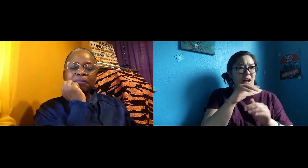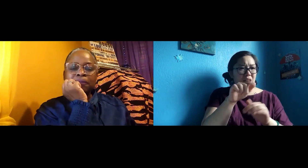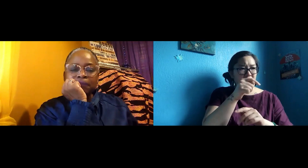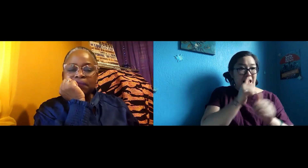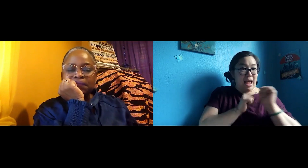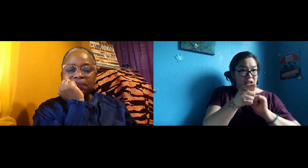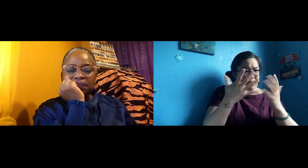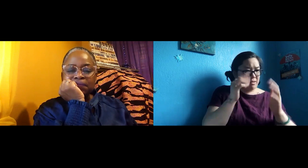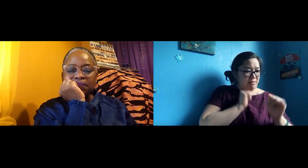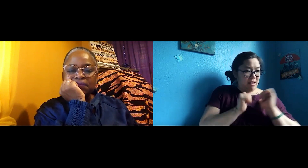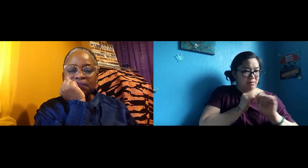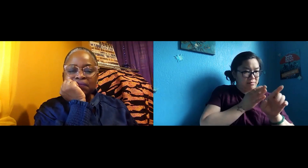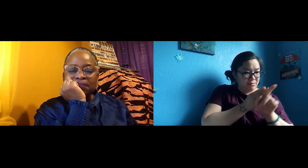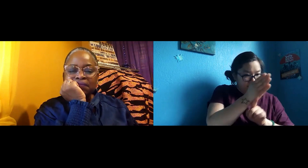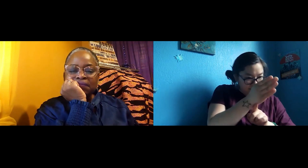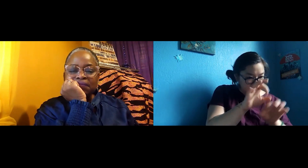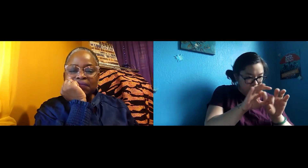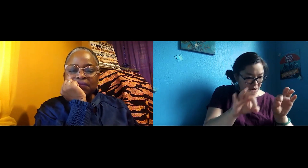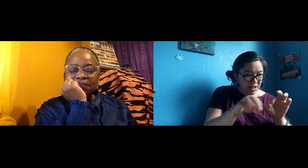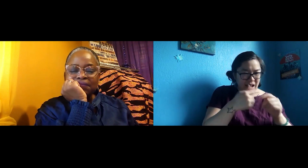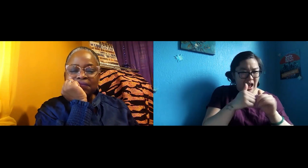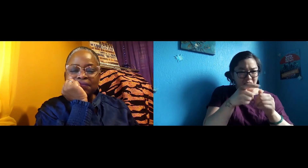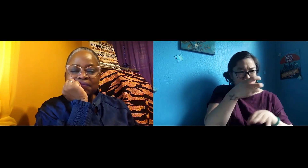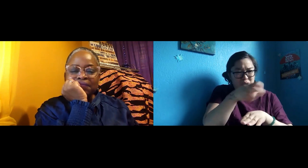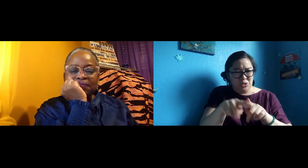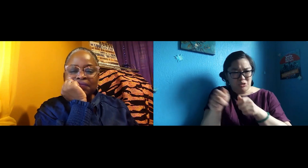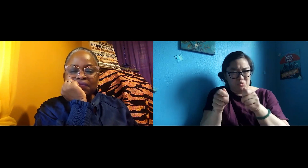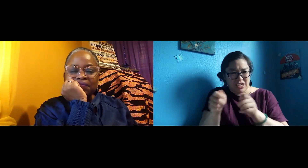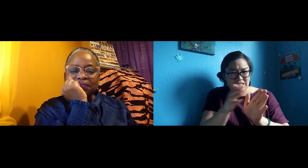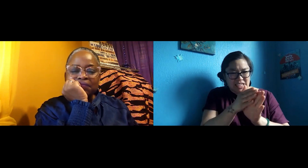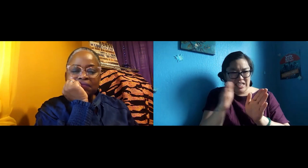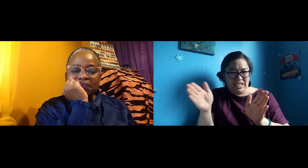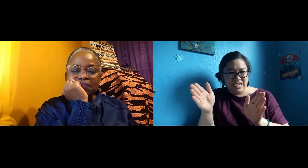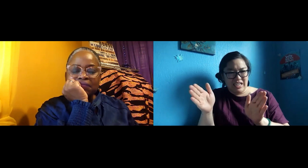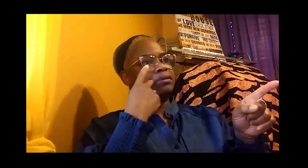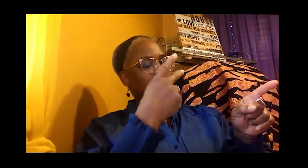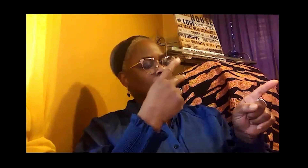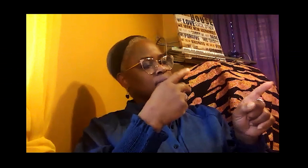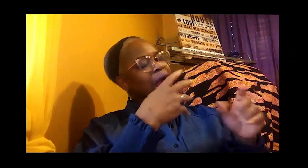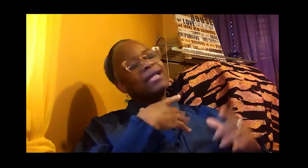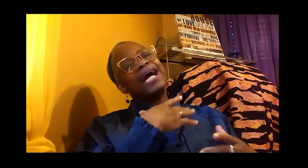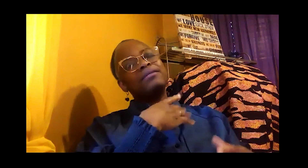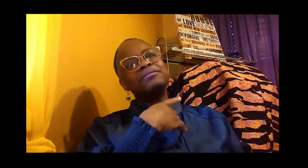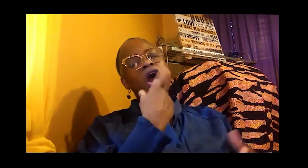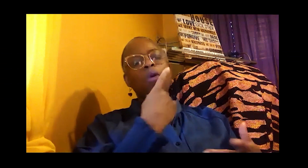So you started as an actor. You got a degree in drama. How did you get into directing?